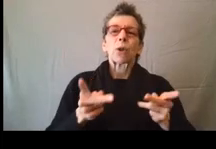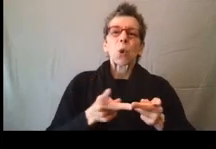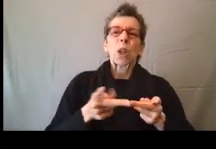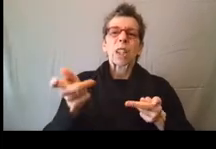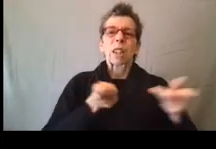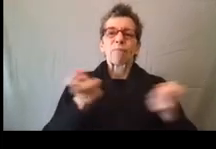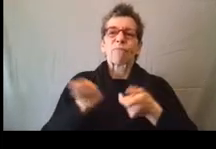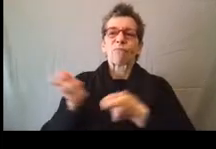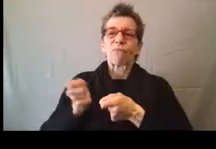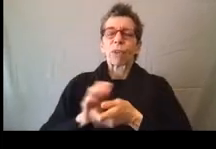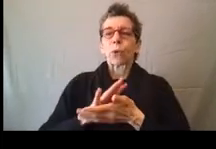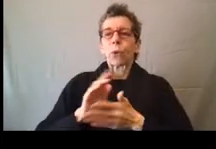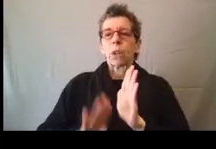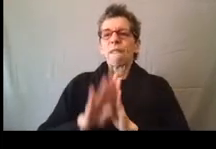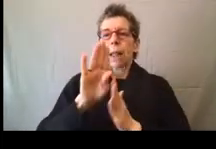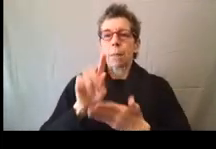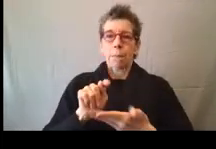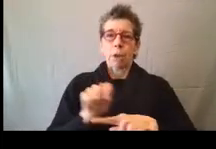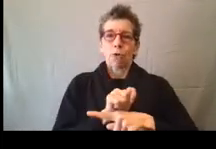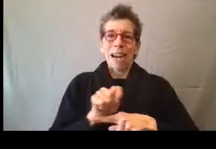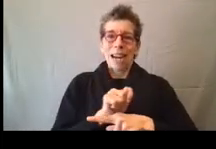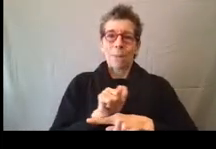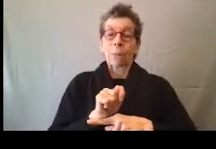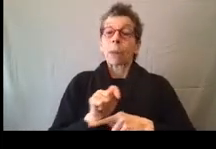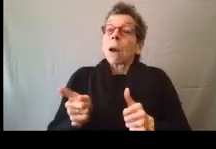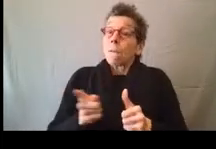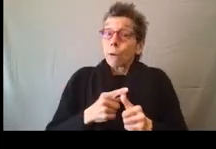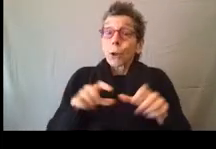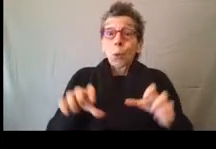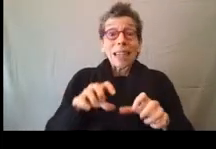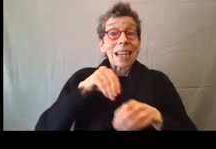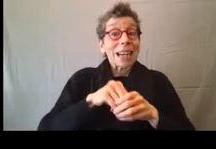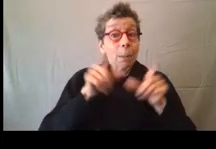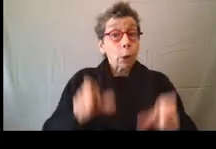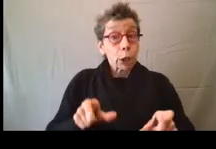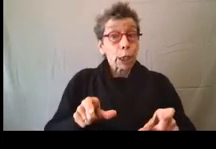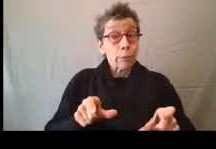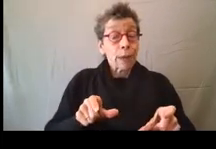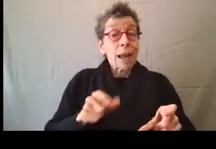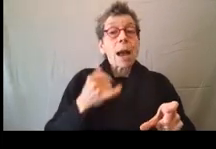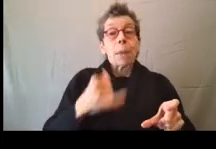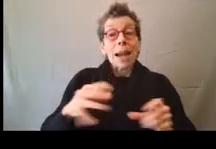initially the training was conducted exclusively in person but now we offer it online through